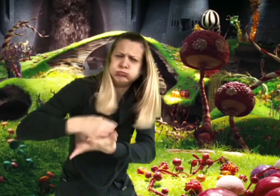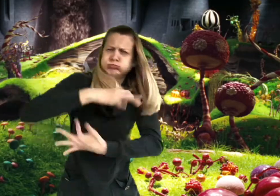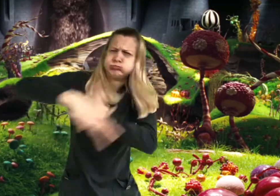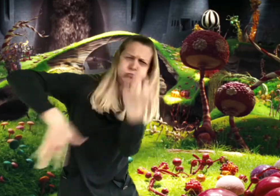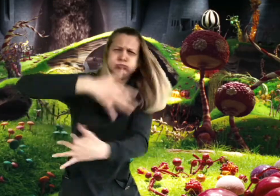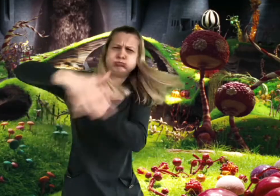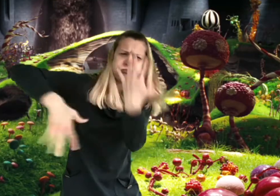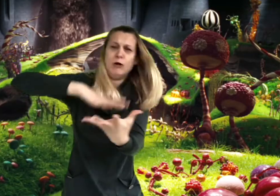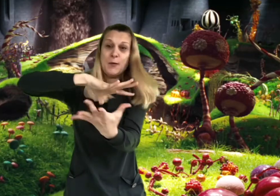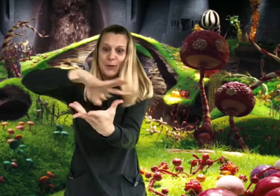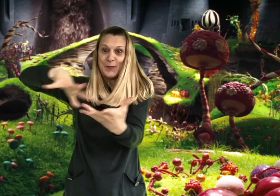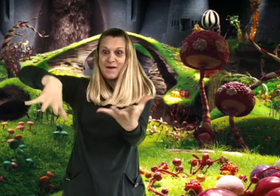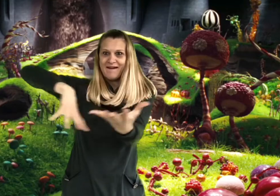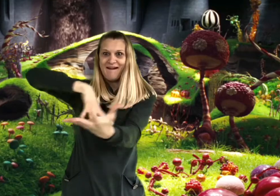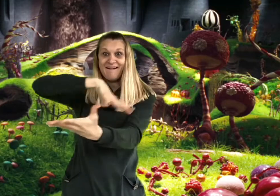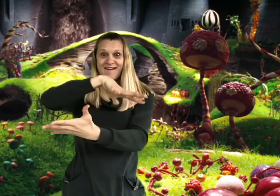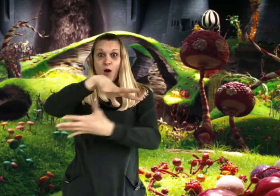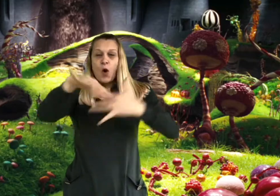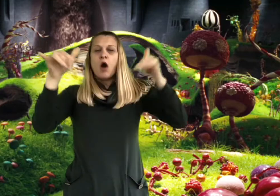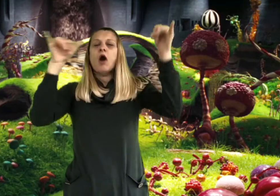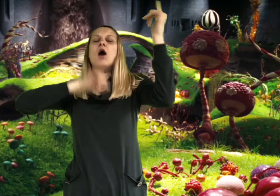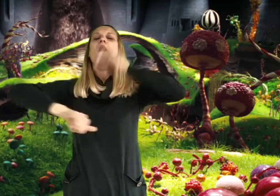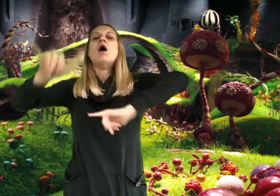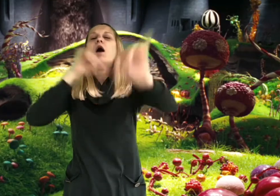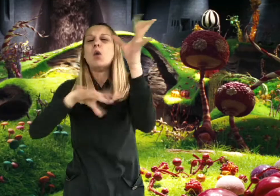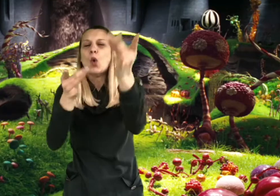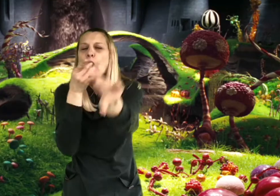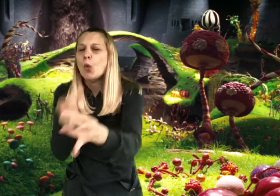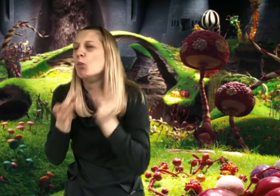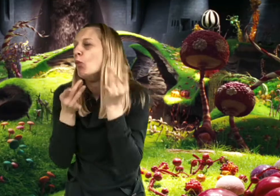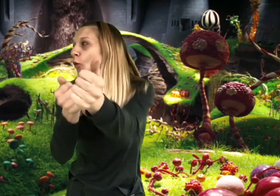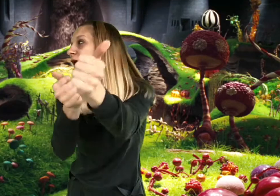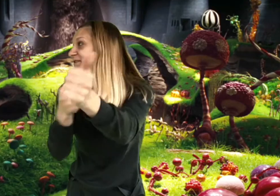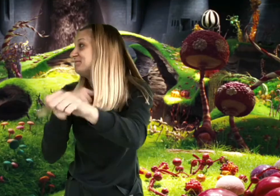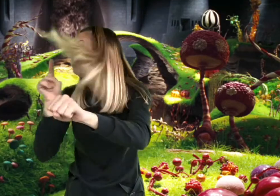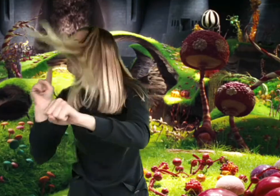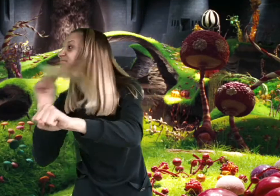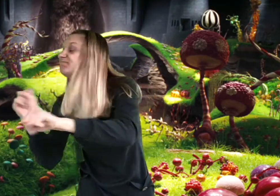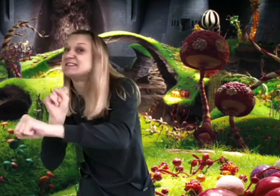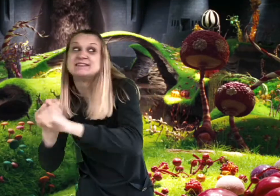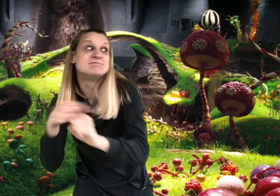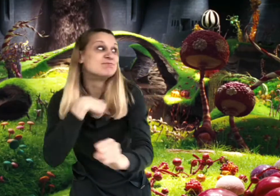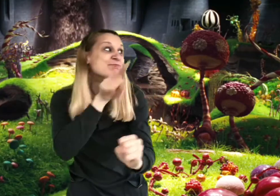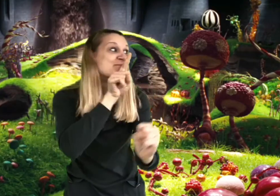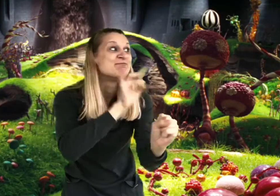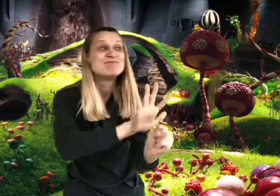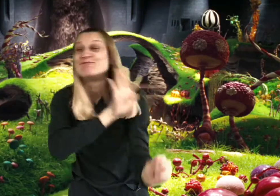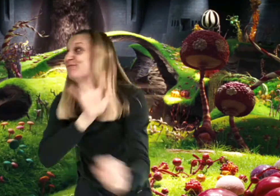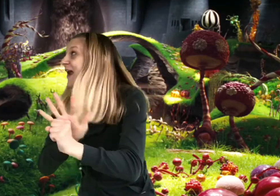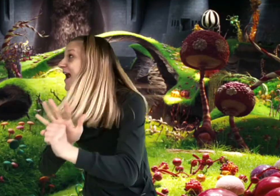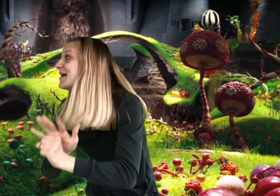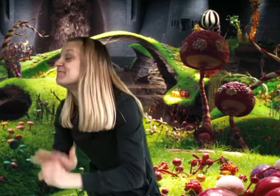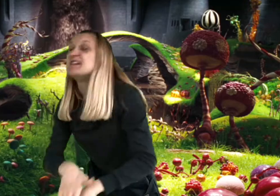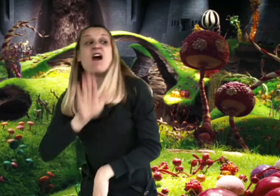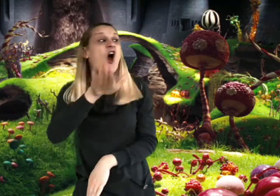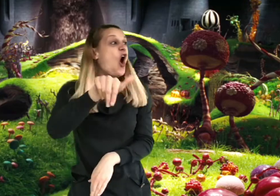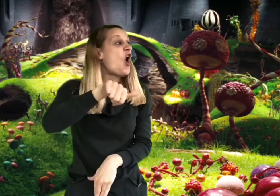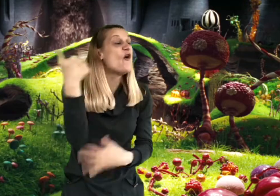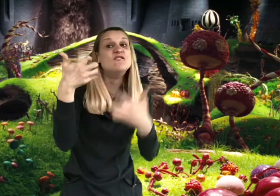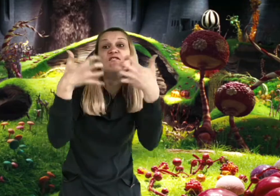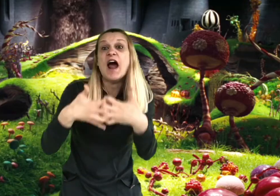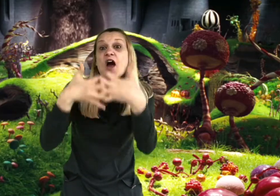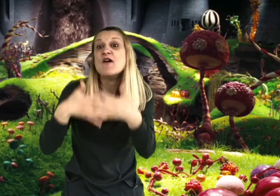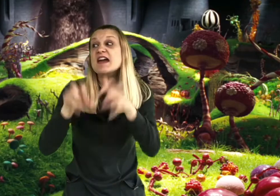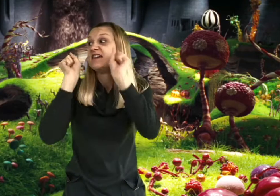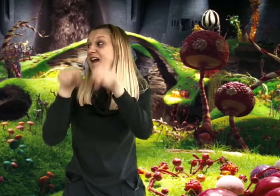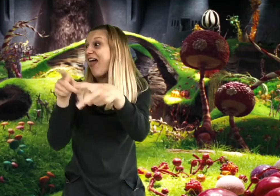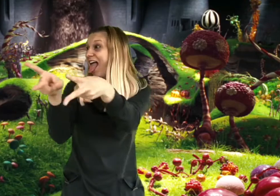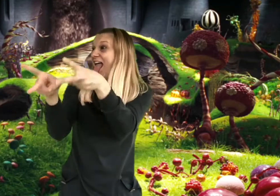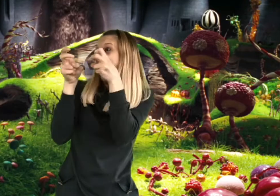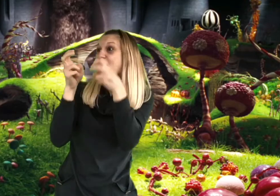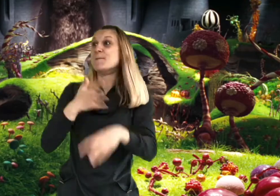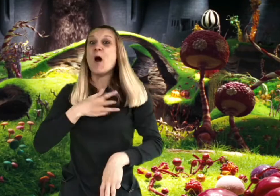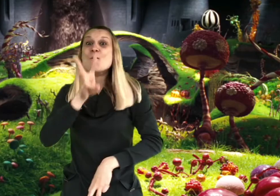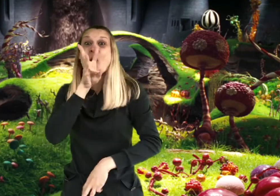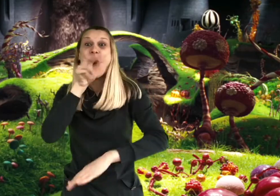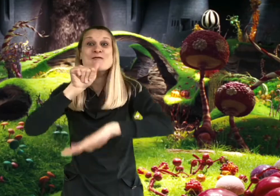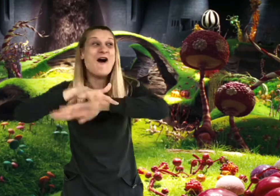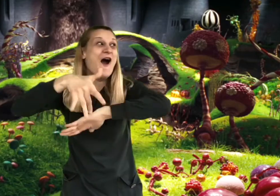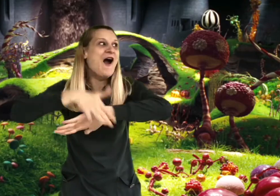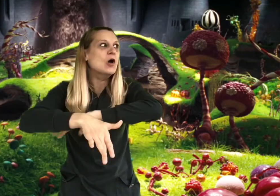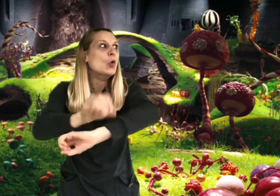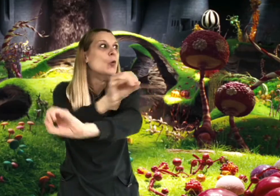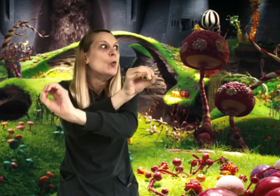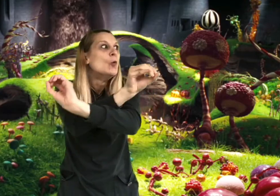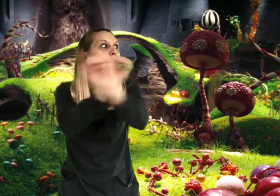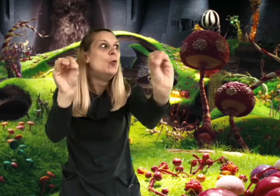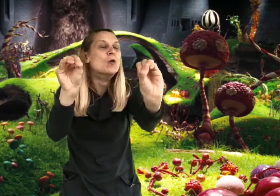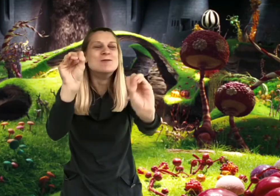It makes it light and frothy, and SO delicious! I promise you, kids. No other factory in the world mixes its chocolate by waterfall!